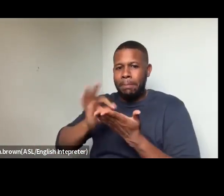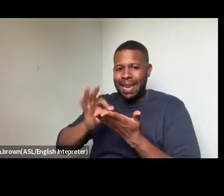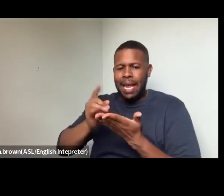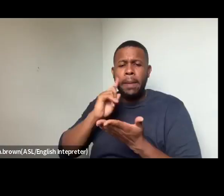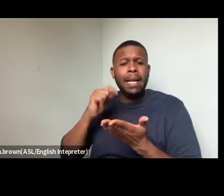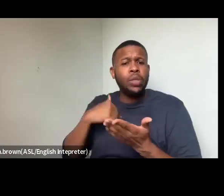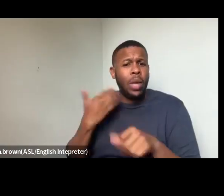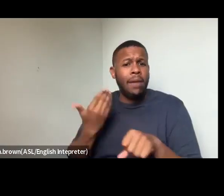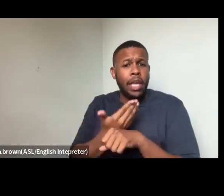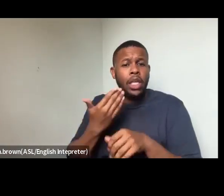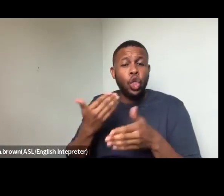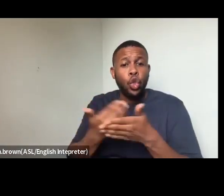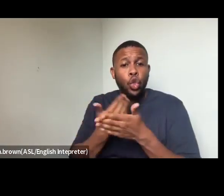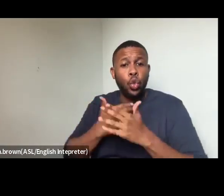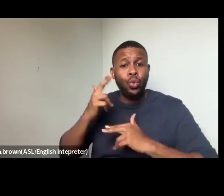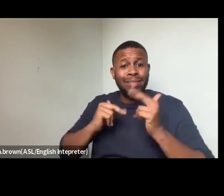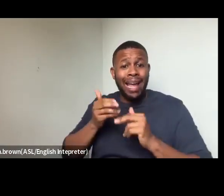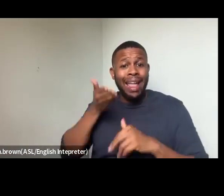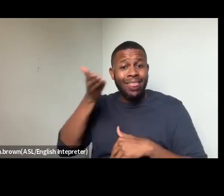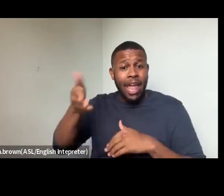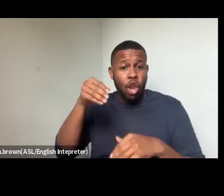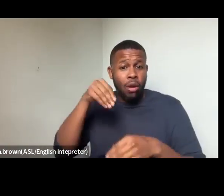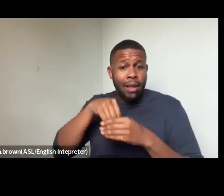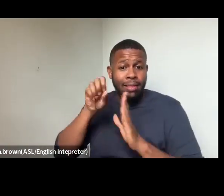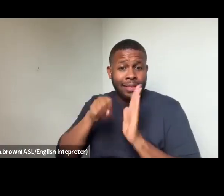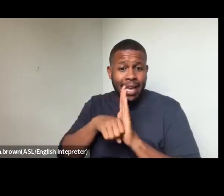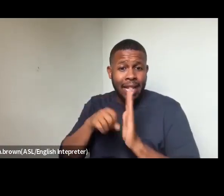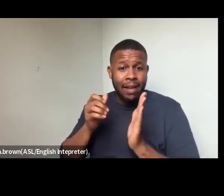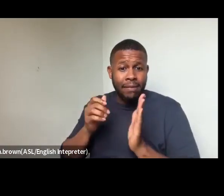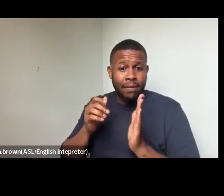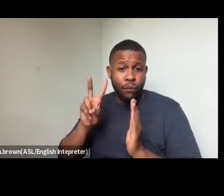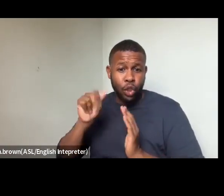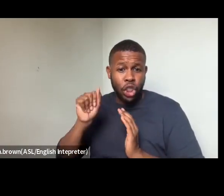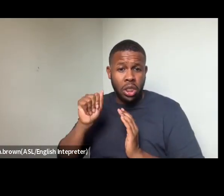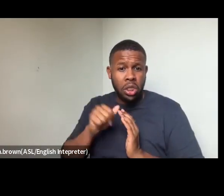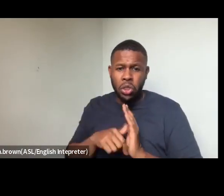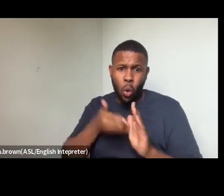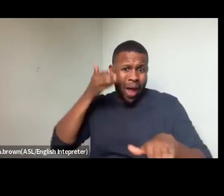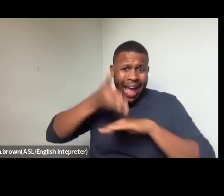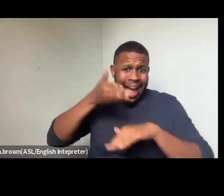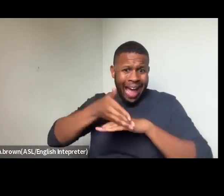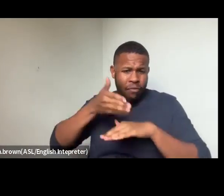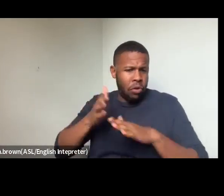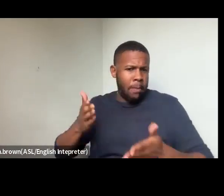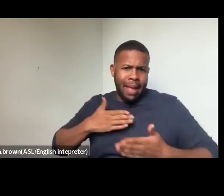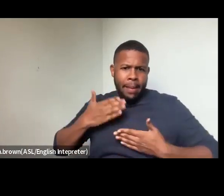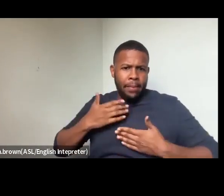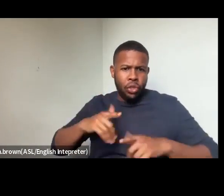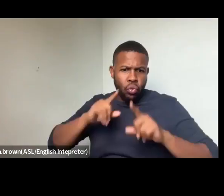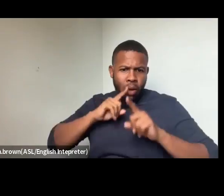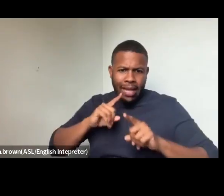system. I see a couple of question